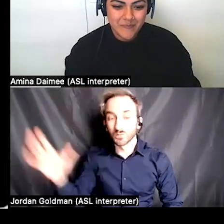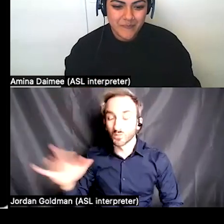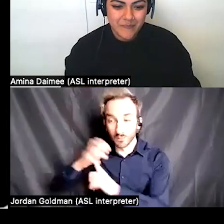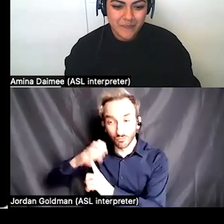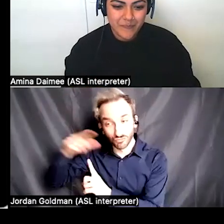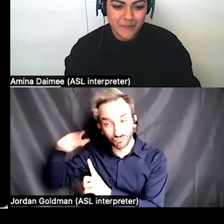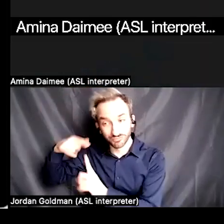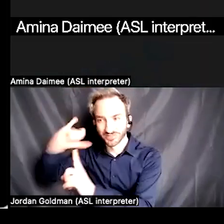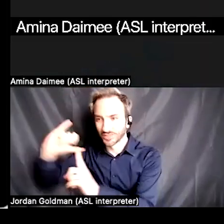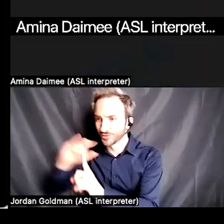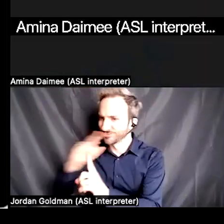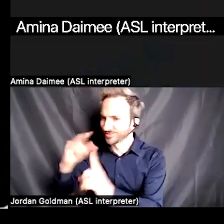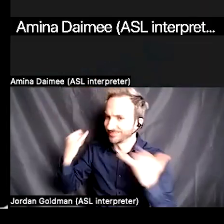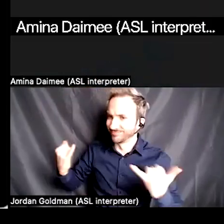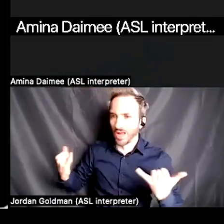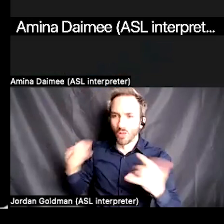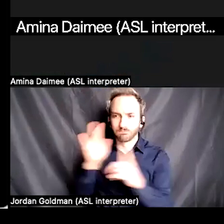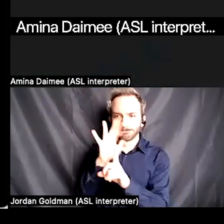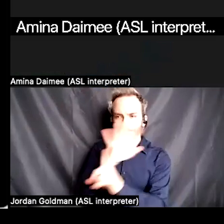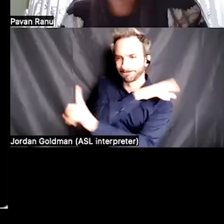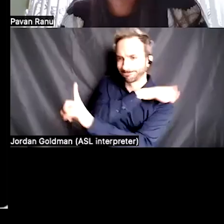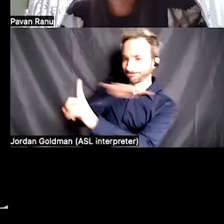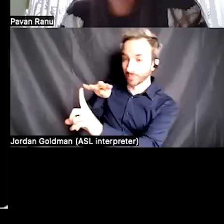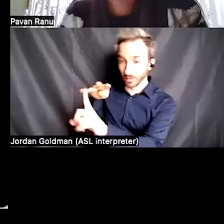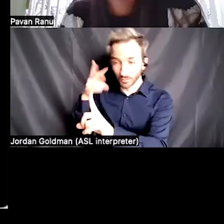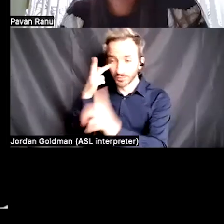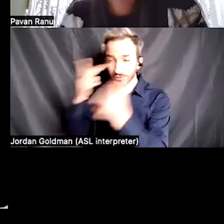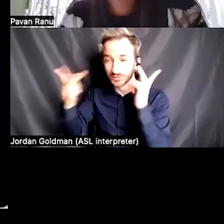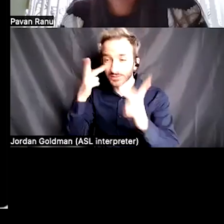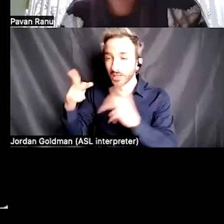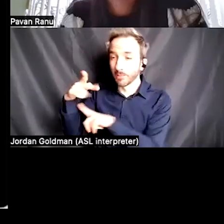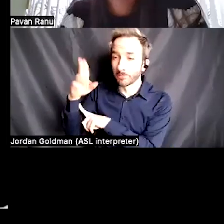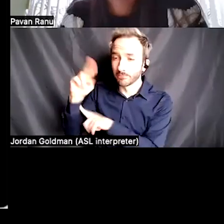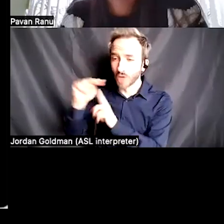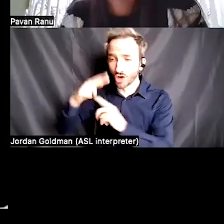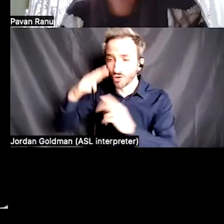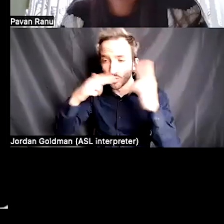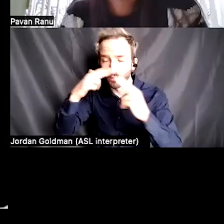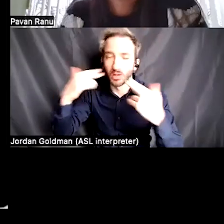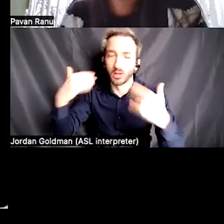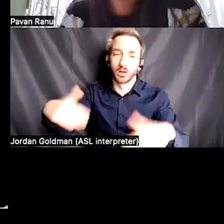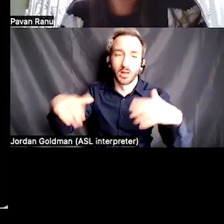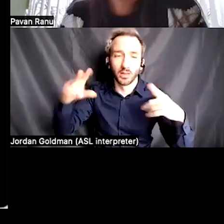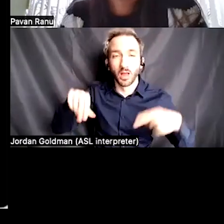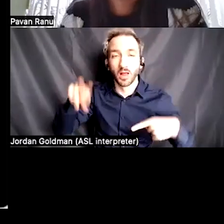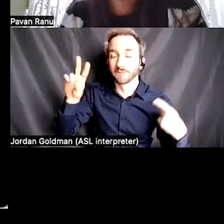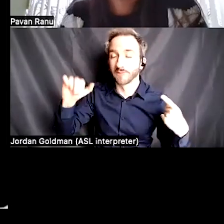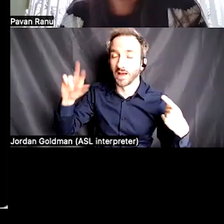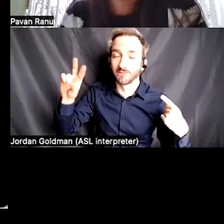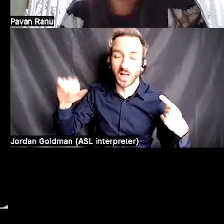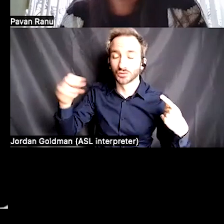having a moment, and the puns are immaculate from Va Va Shroom to You Aren't Tripping,